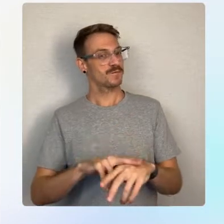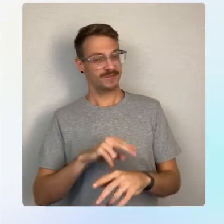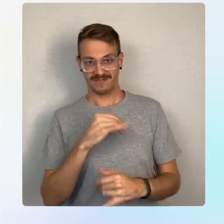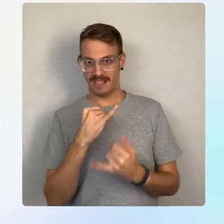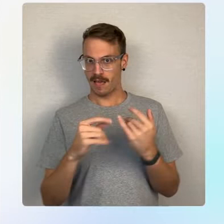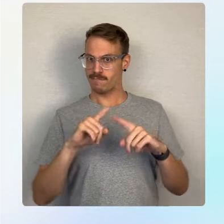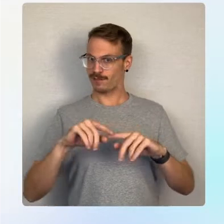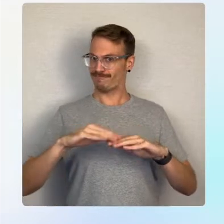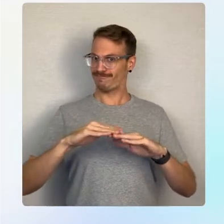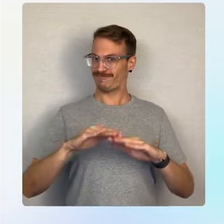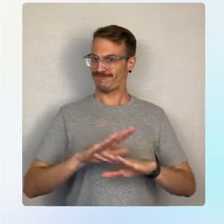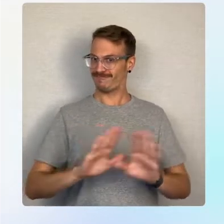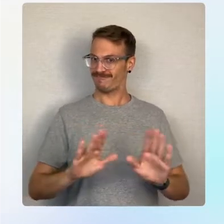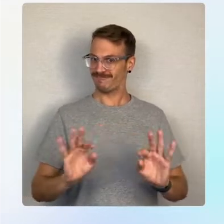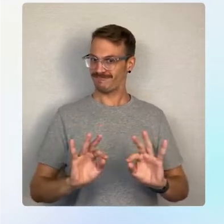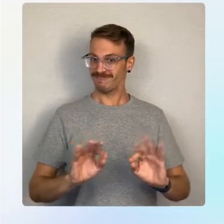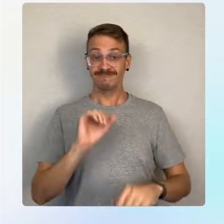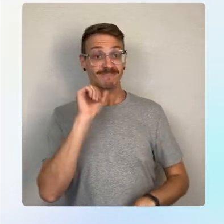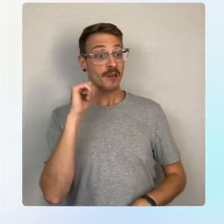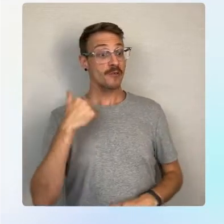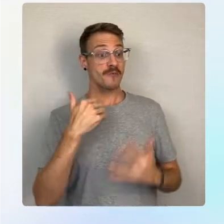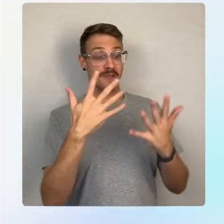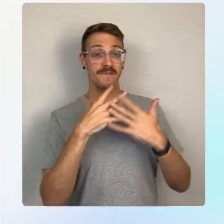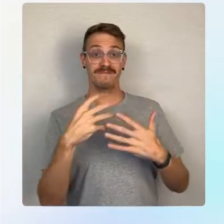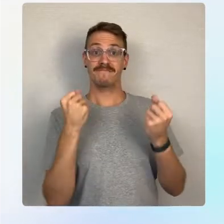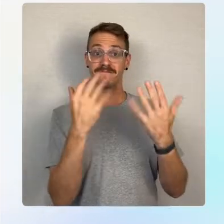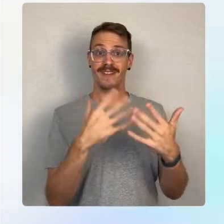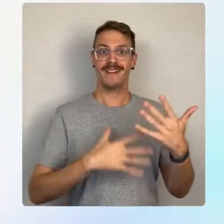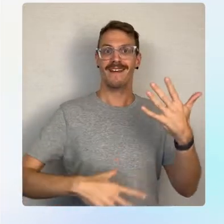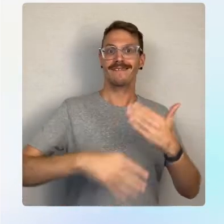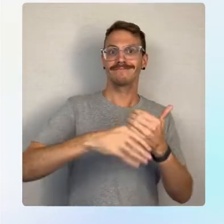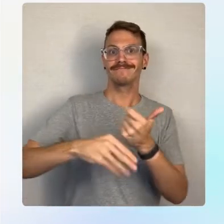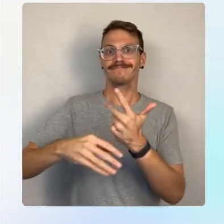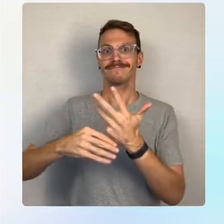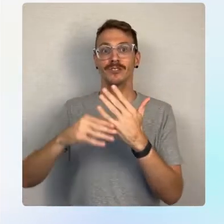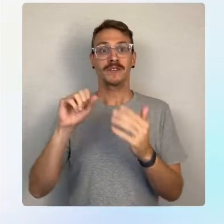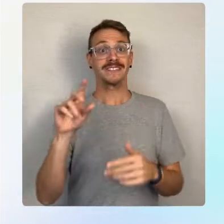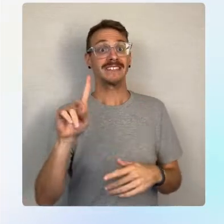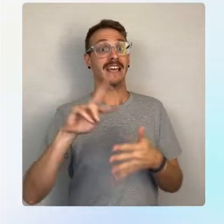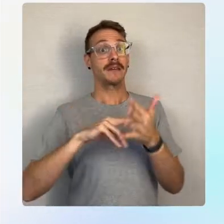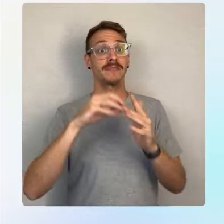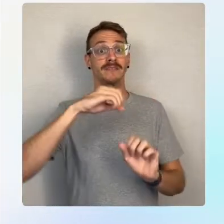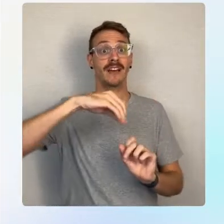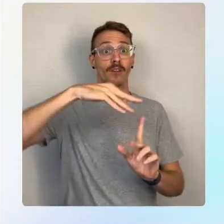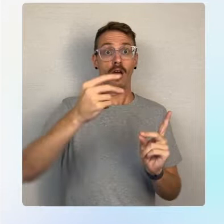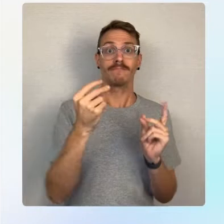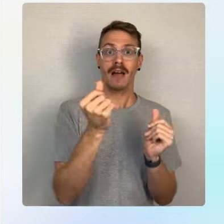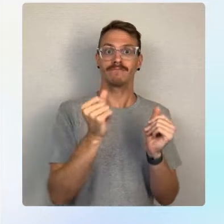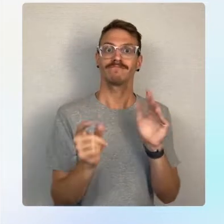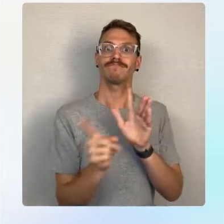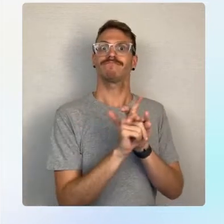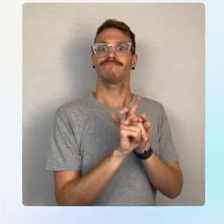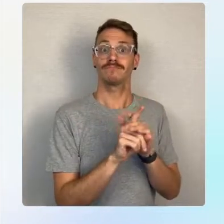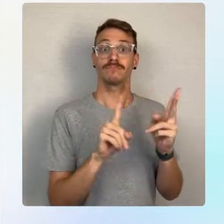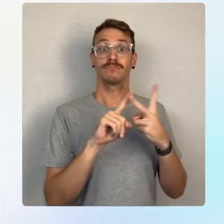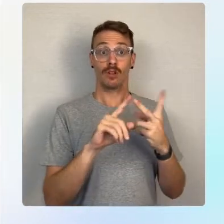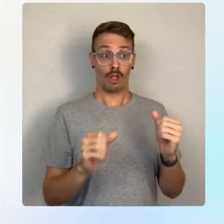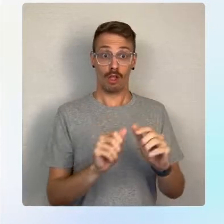we've made multiple enhancements to the SDK that makes avatars load faster, render better and improves body tracking.